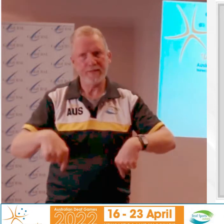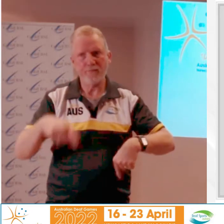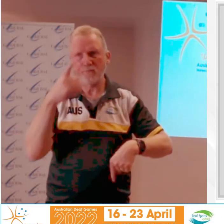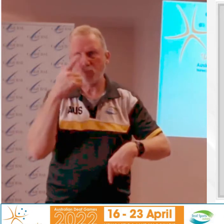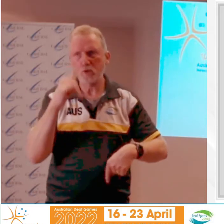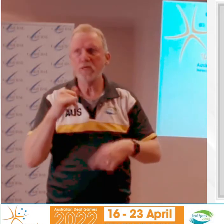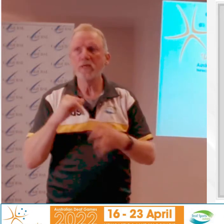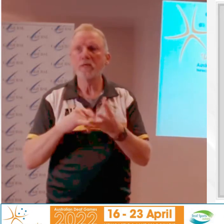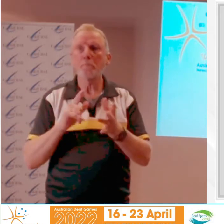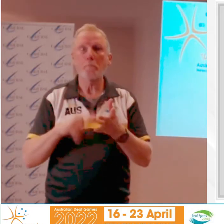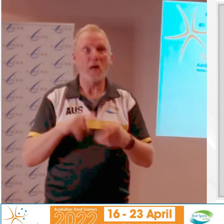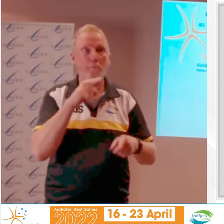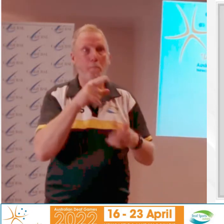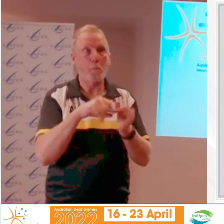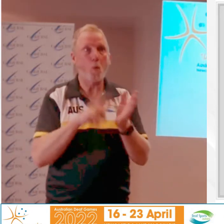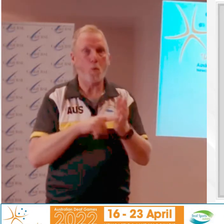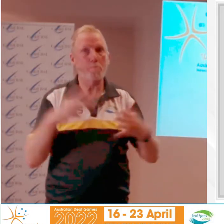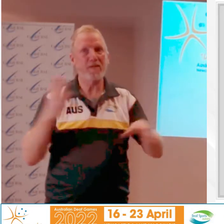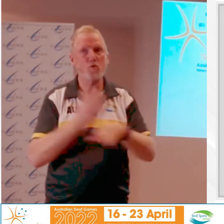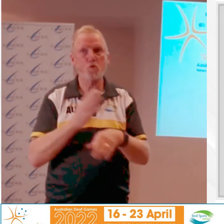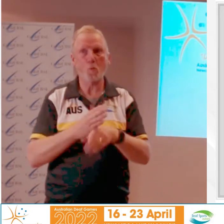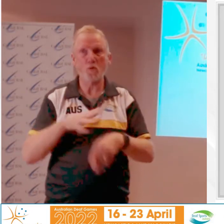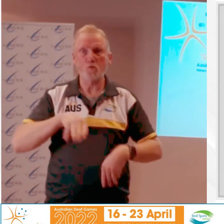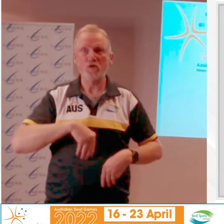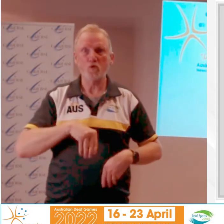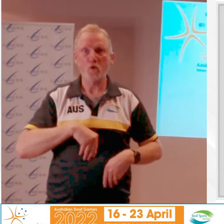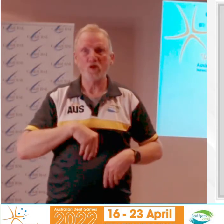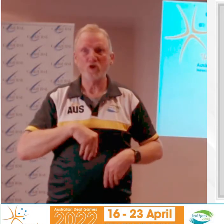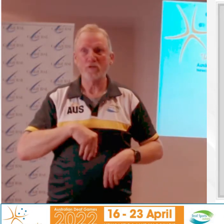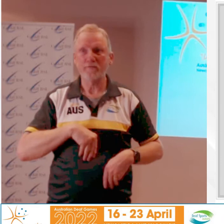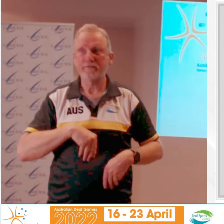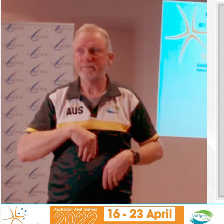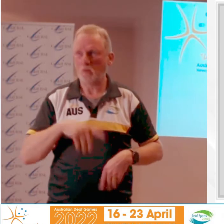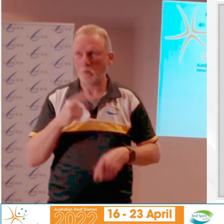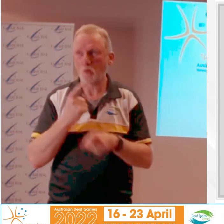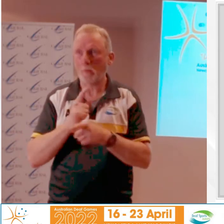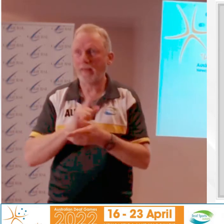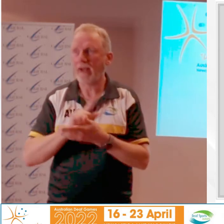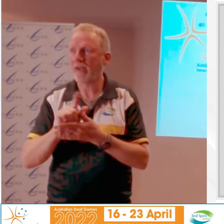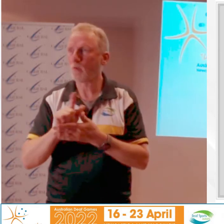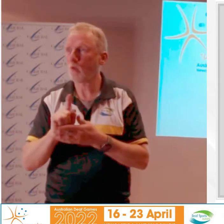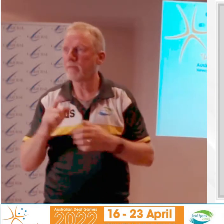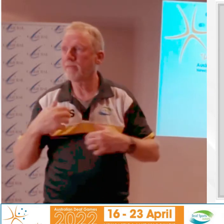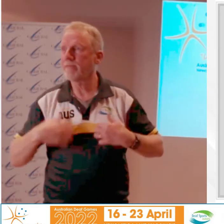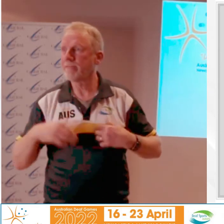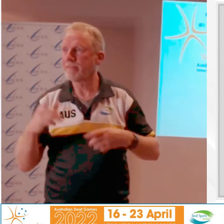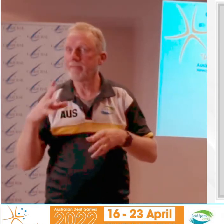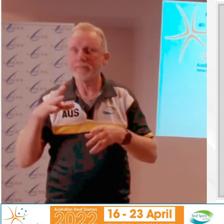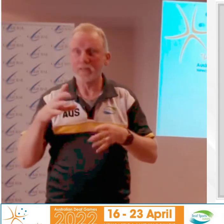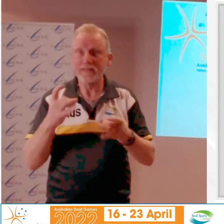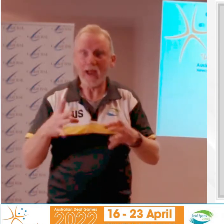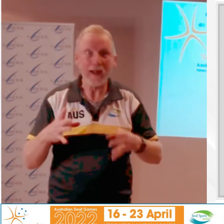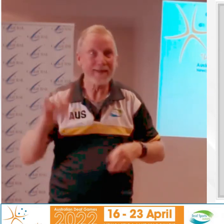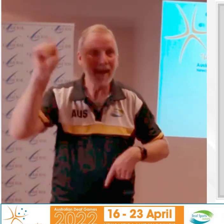but he's not here unfortunately tonight paul has a really neat job coming up for the registrations so